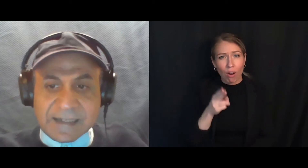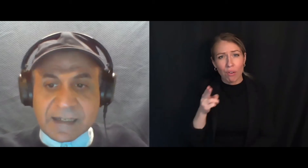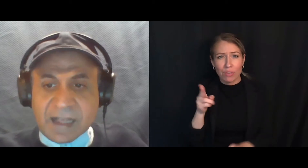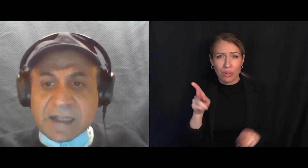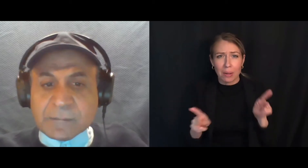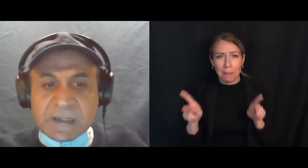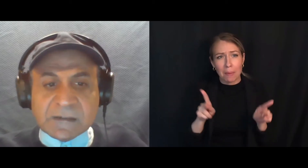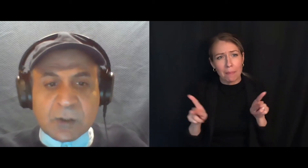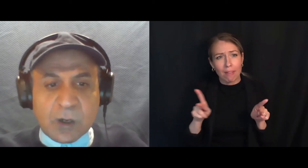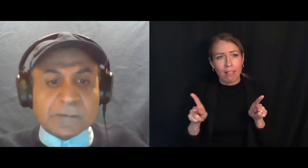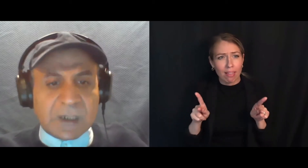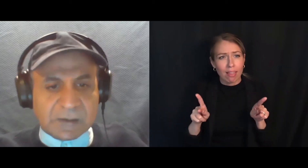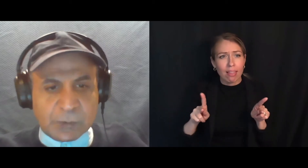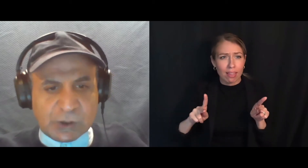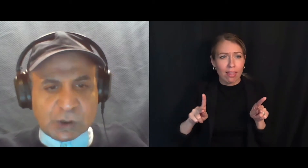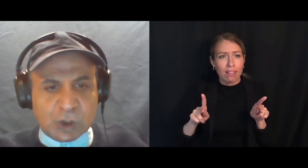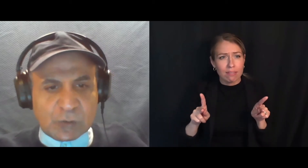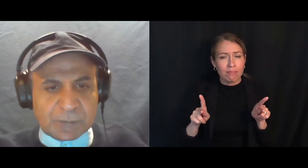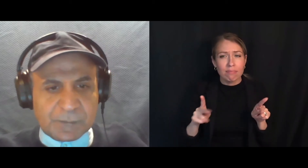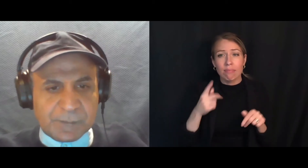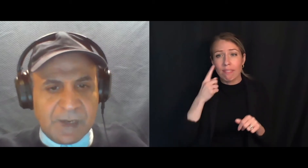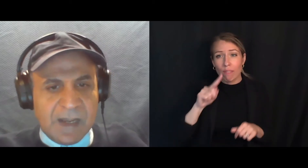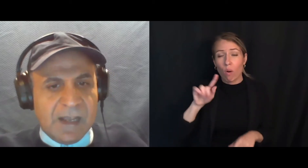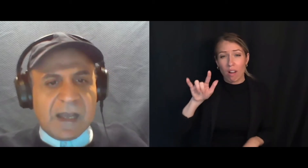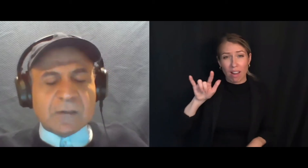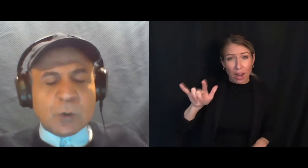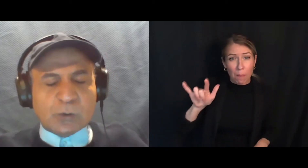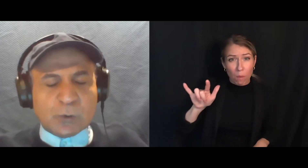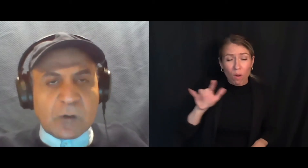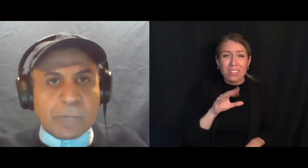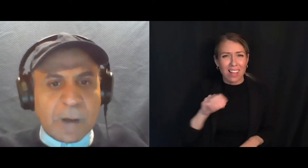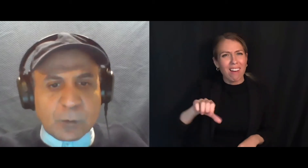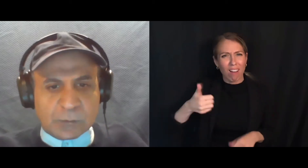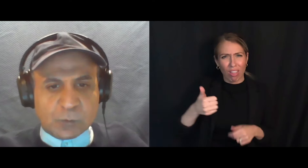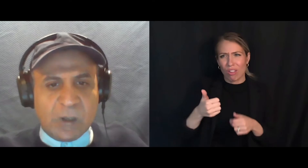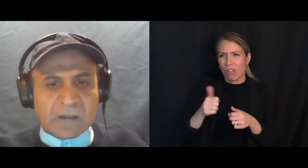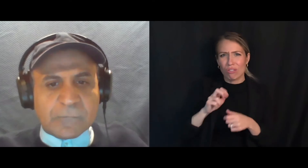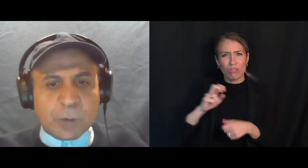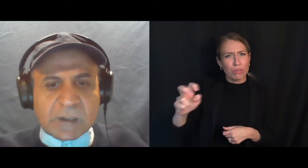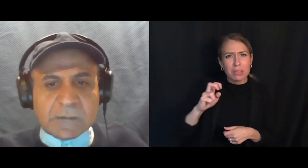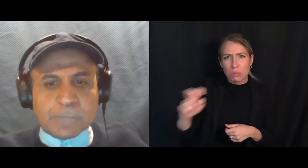and other means of transportation. I also look forward to advocating